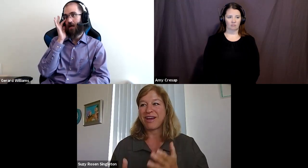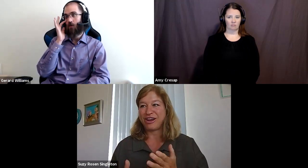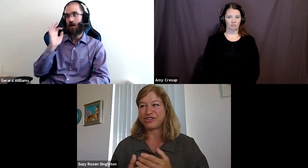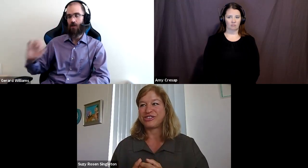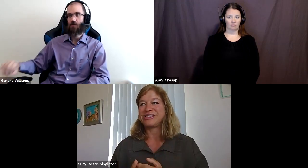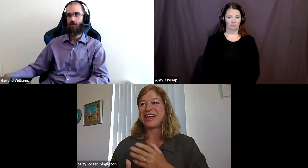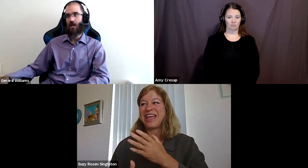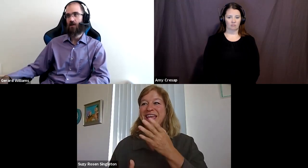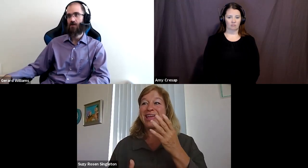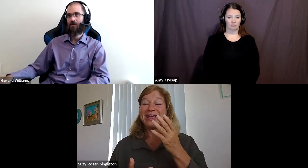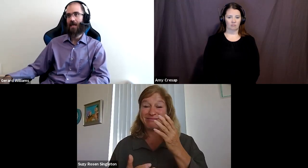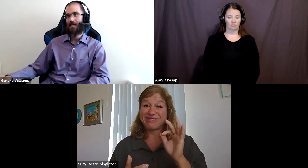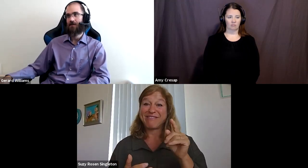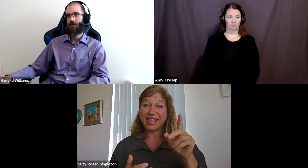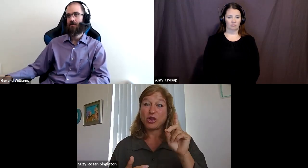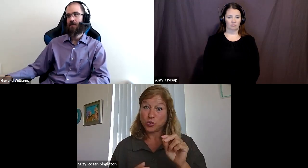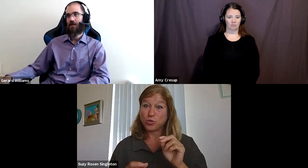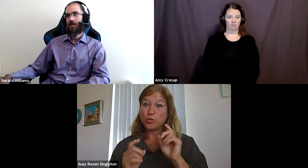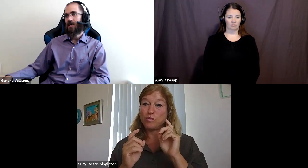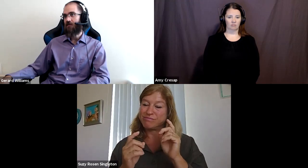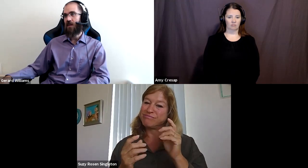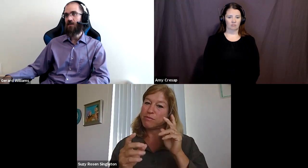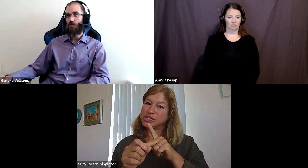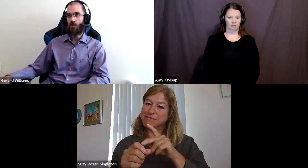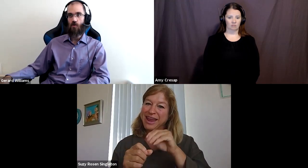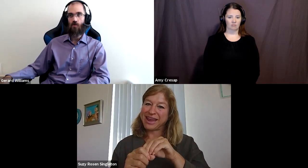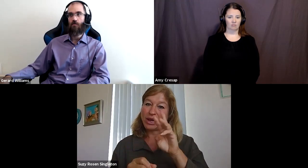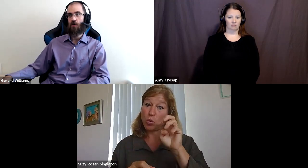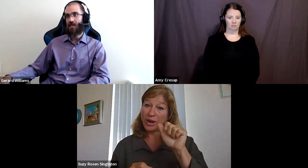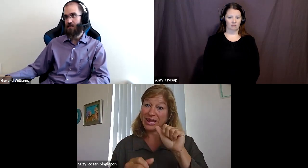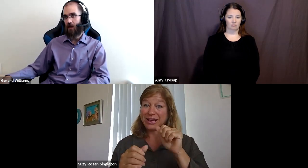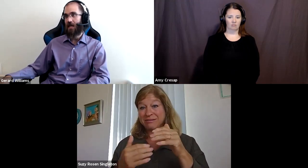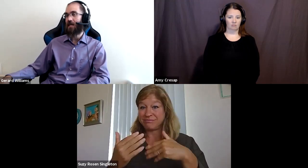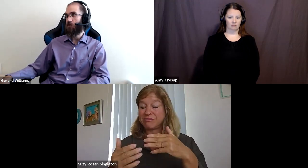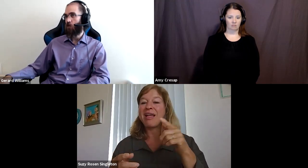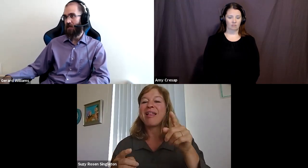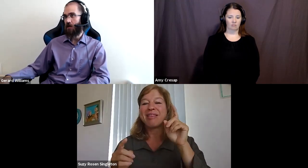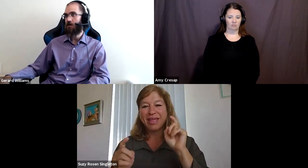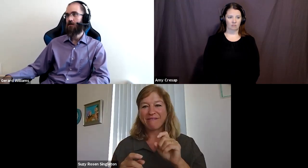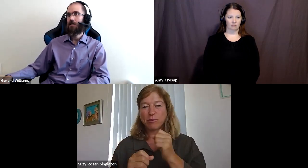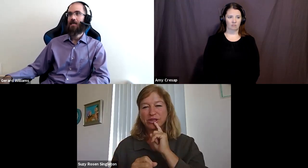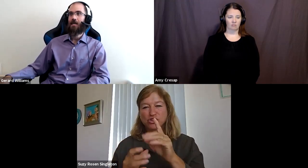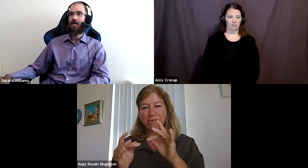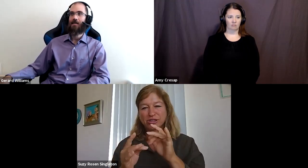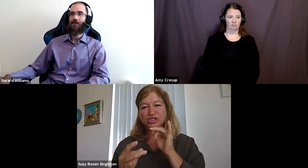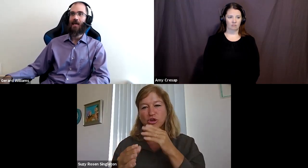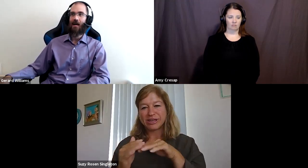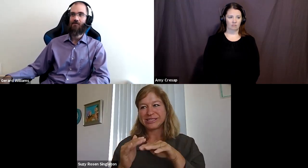By wireless providers. If they do participate in WEA they have to